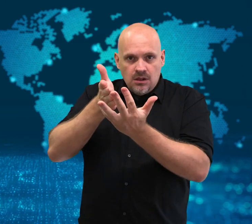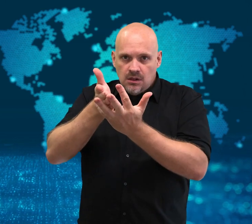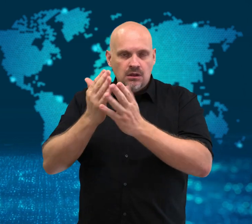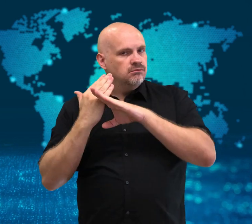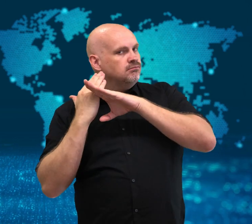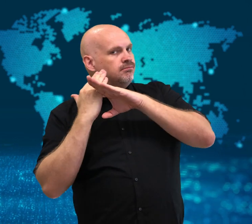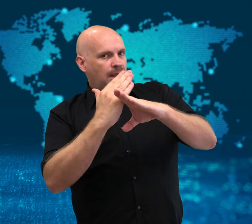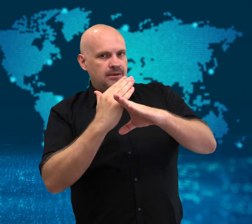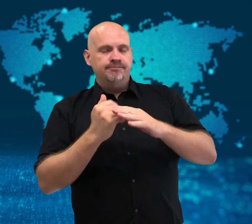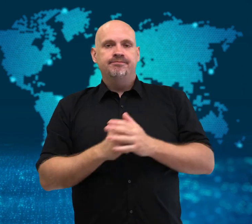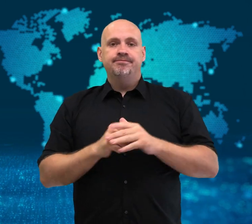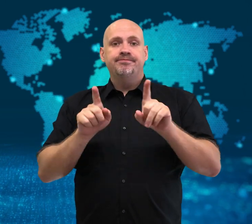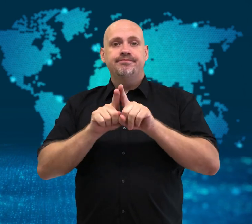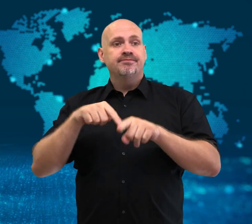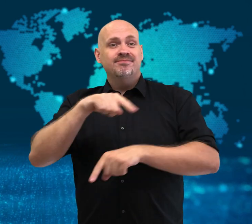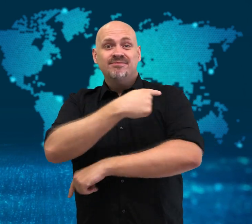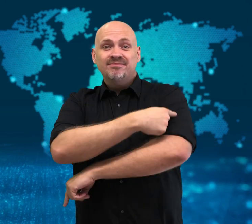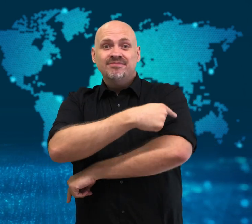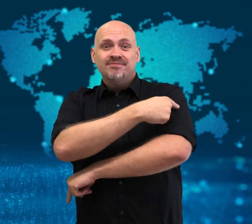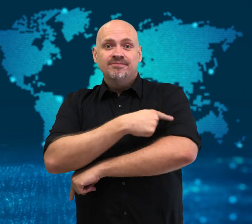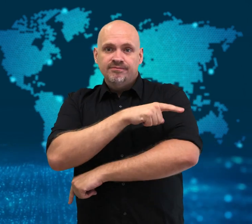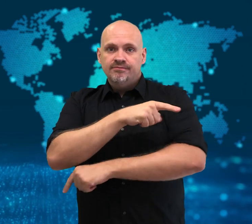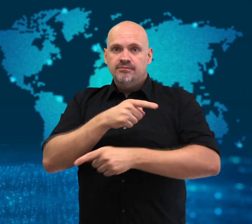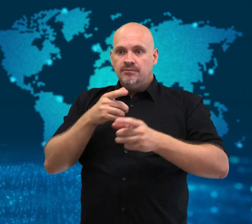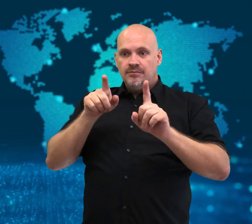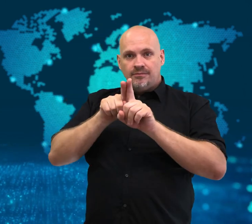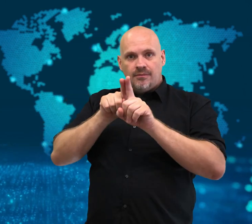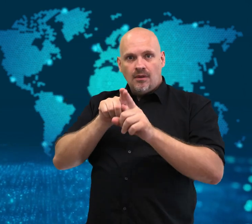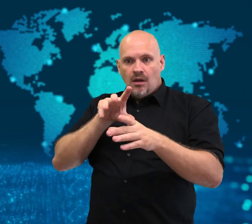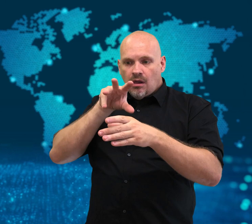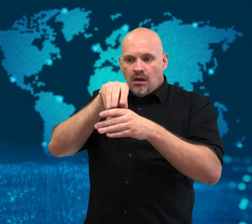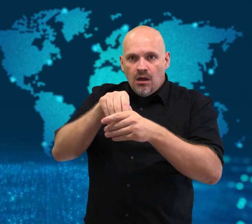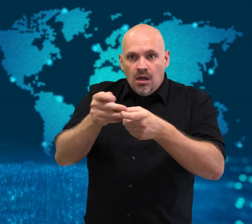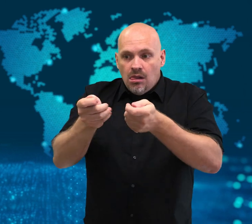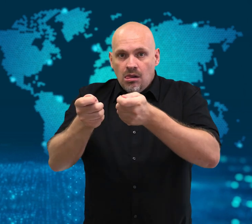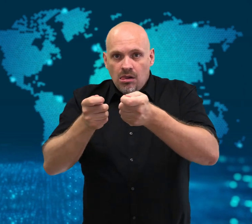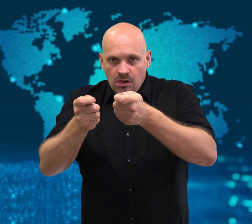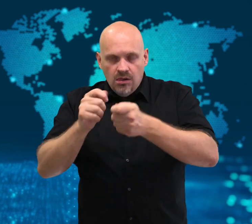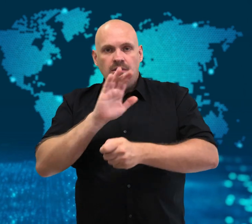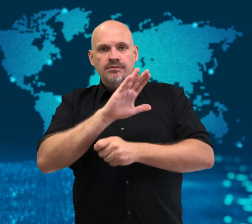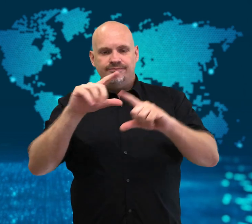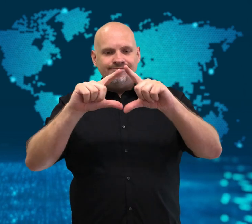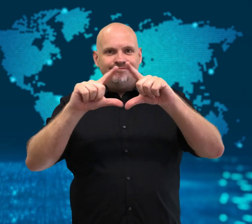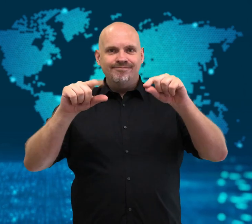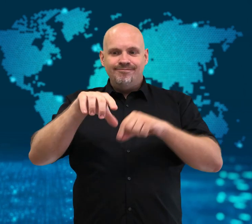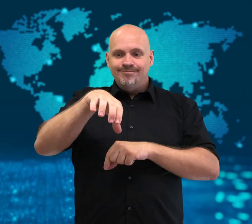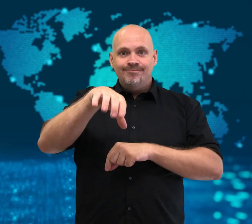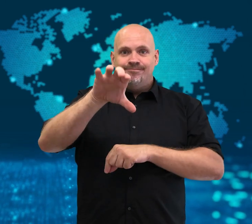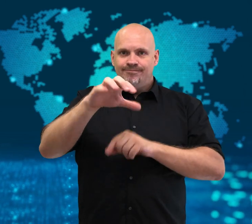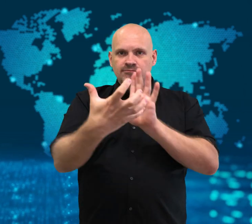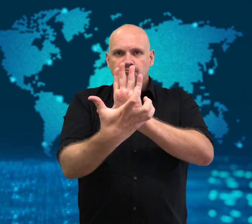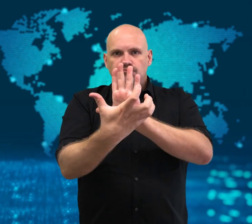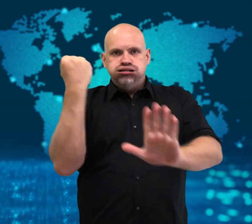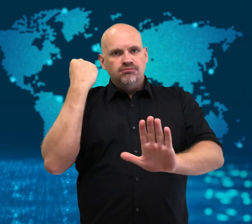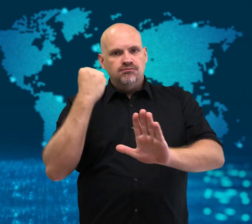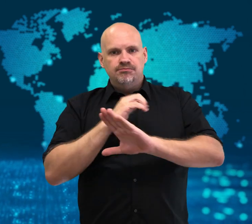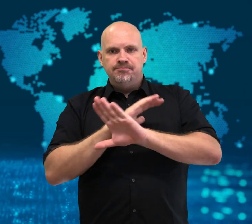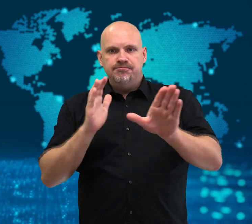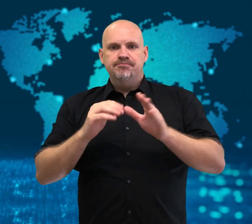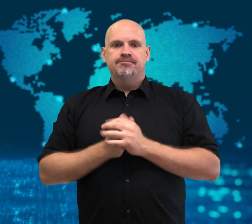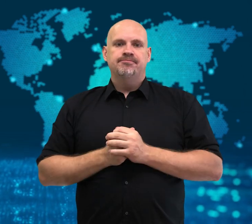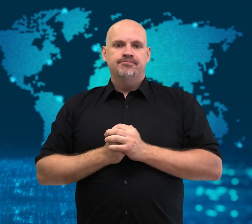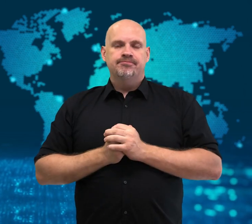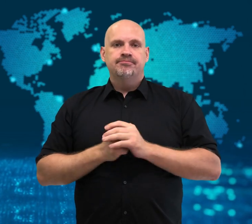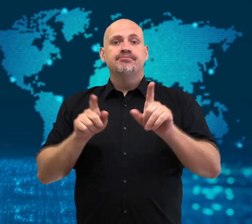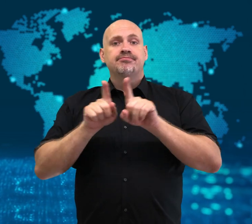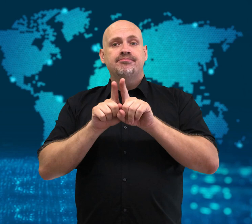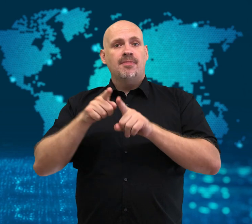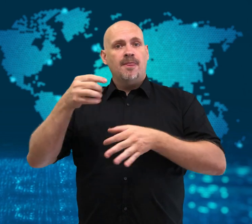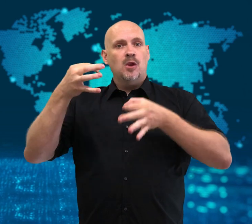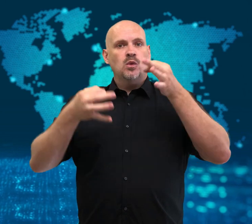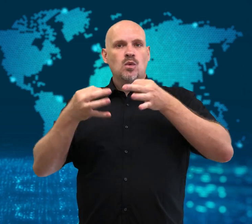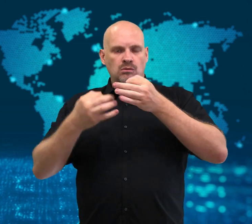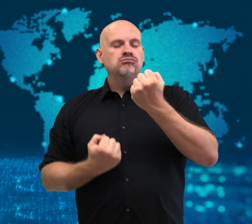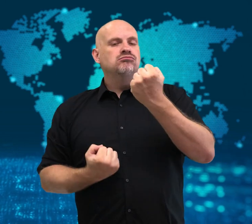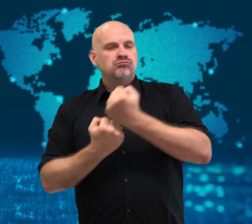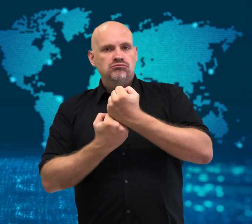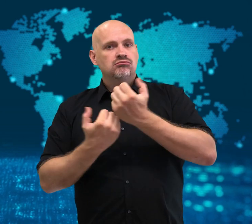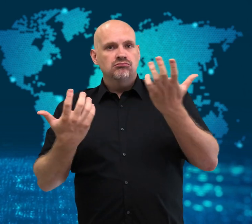The court also requested doctors’ licenses be withdrawn if they were